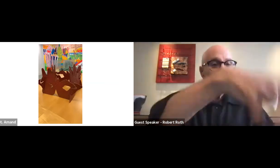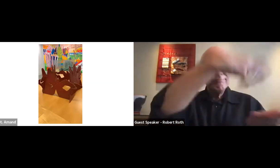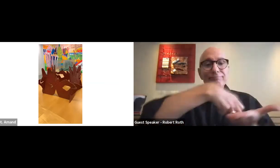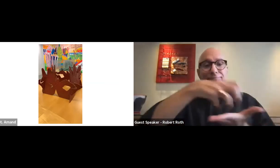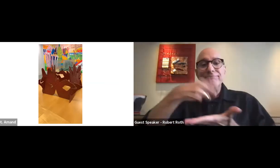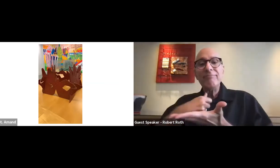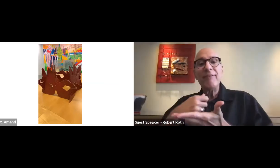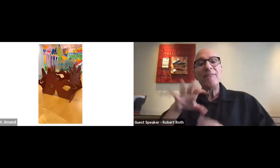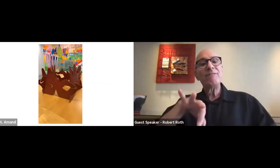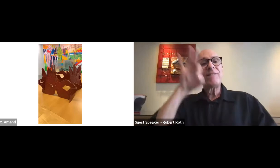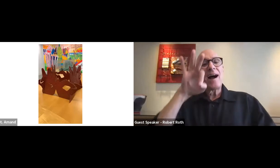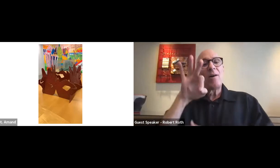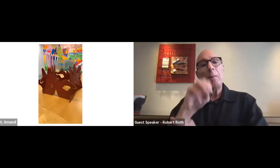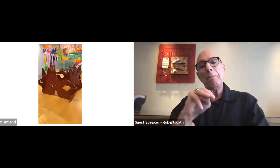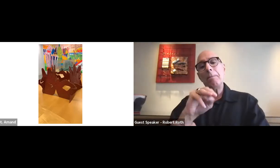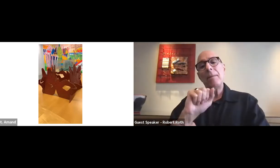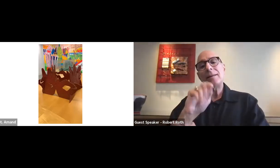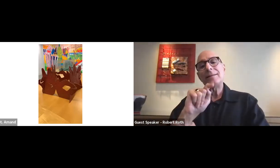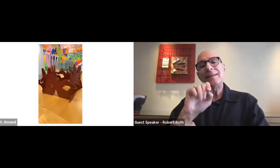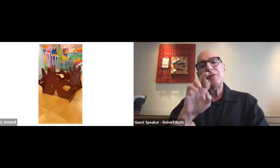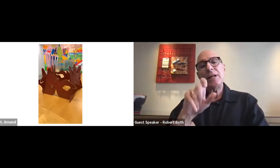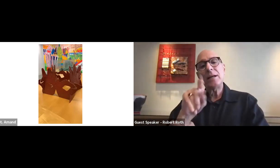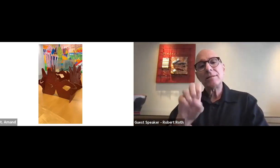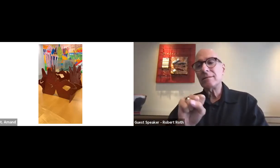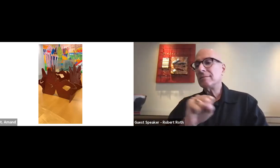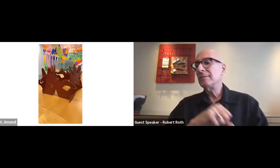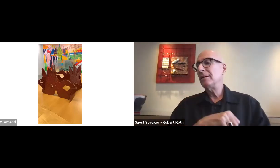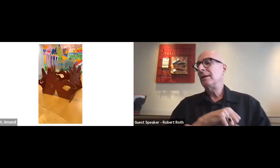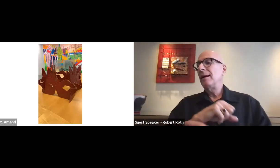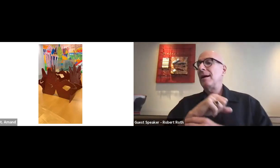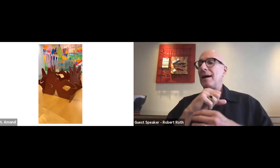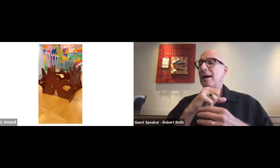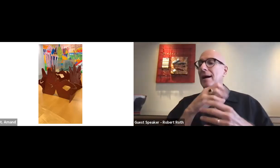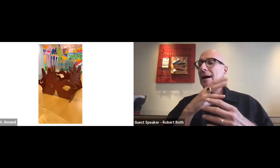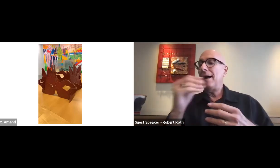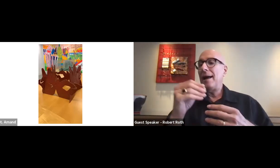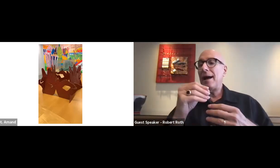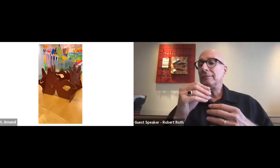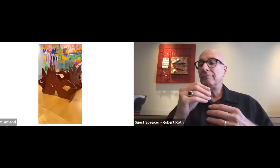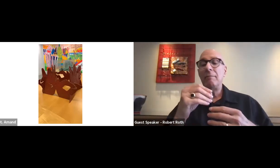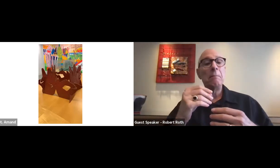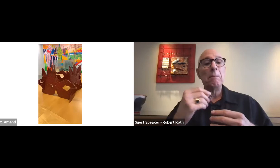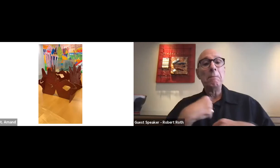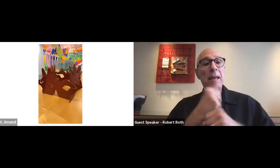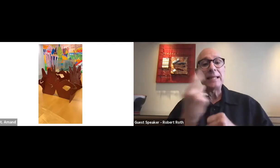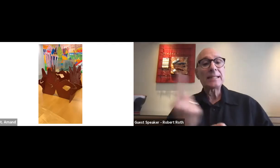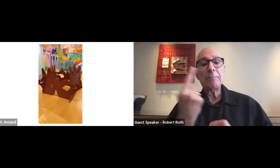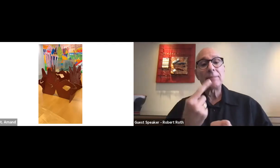Guy was an expert at finding things on the street and finding any materials that he might need